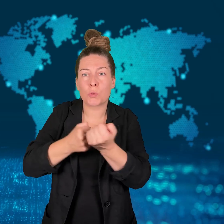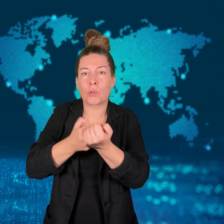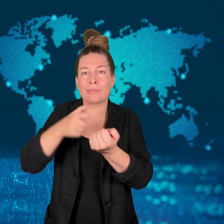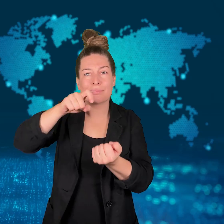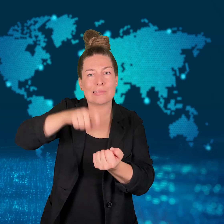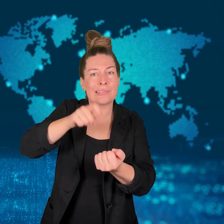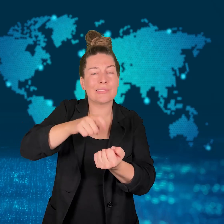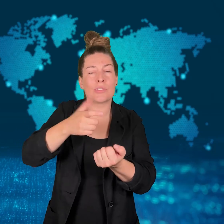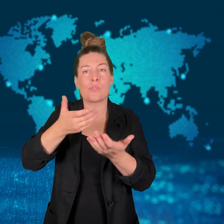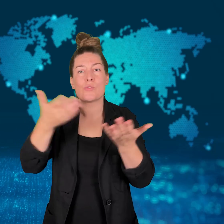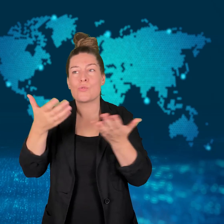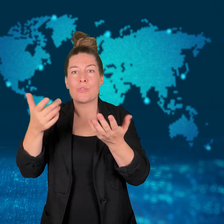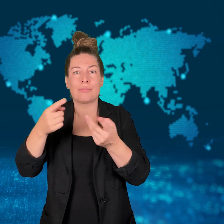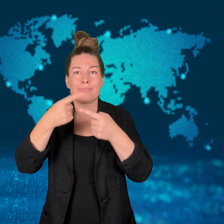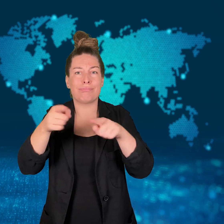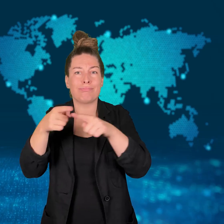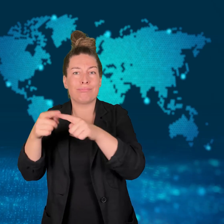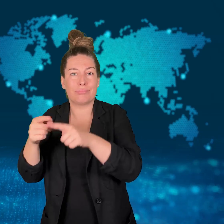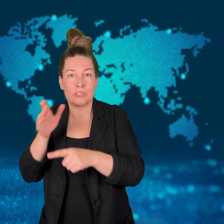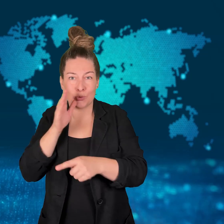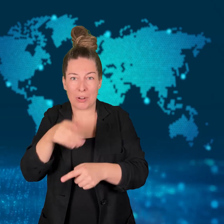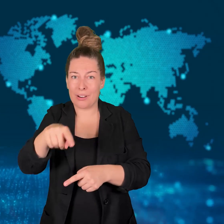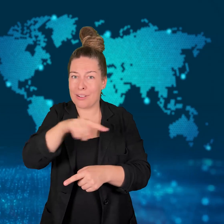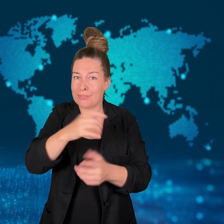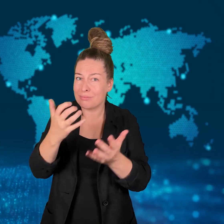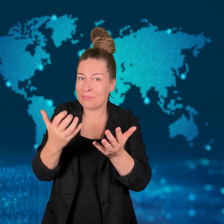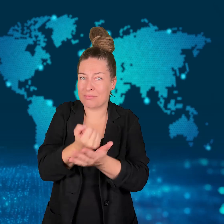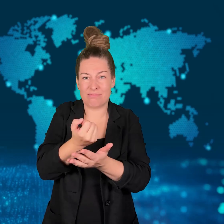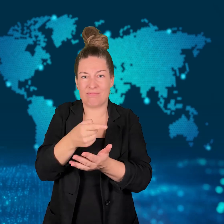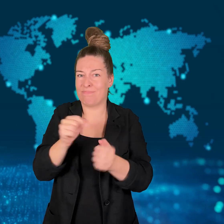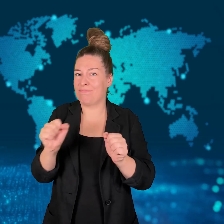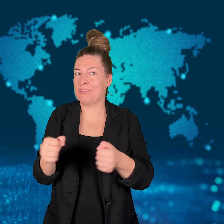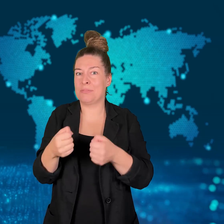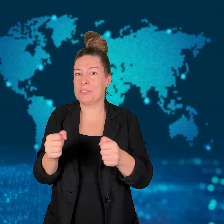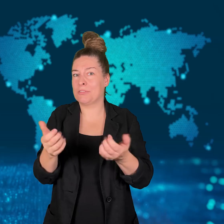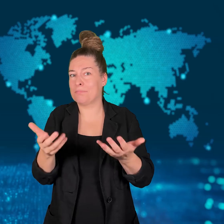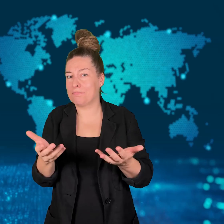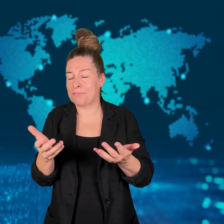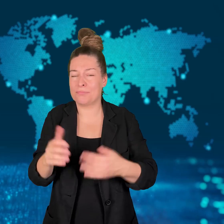where they cannot receive the support they need.